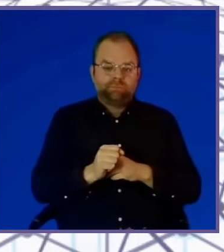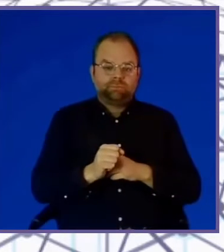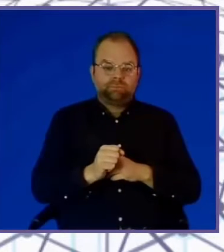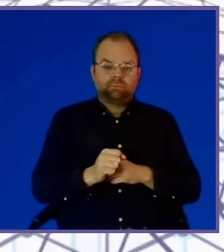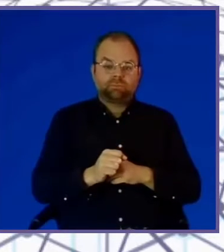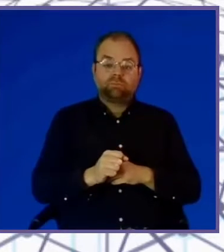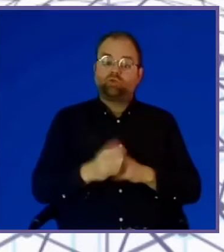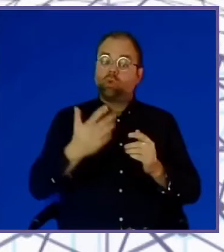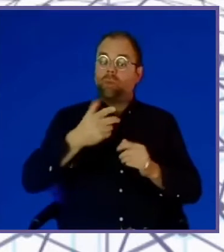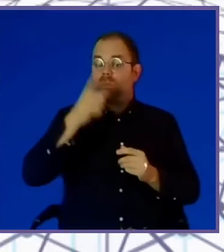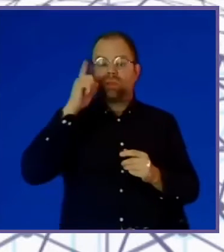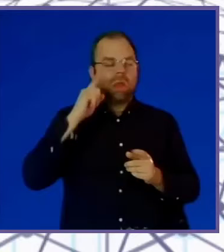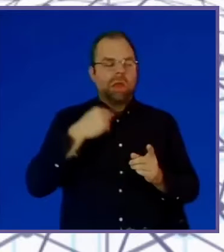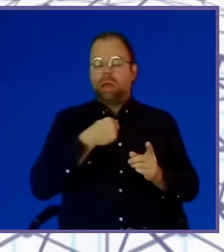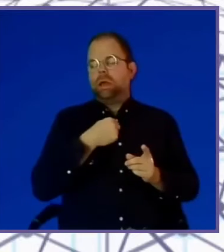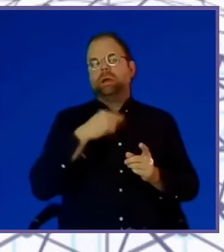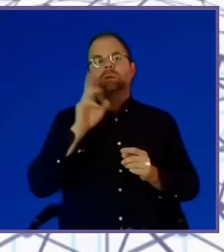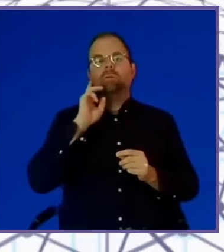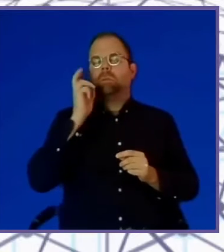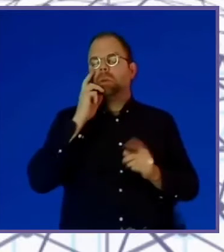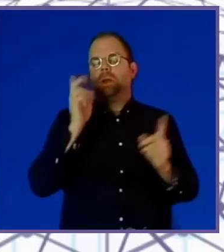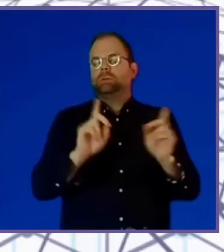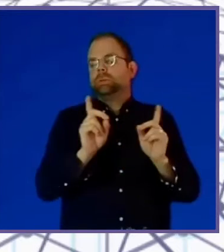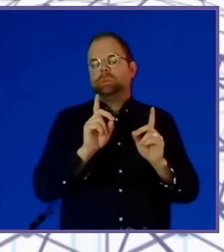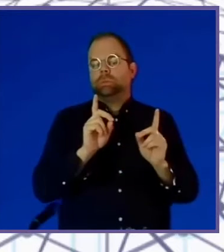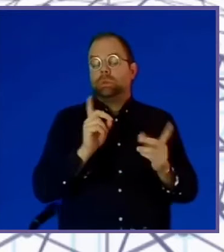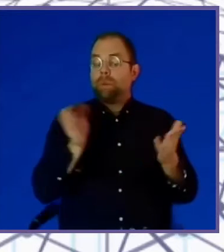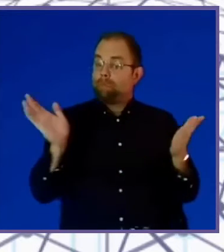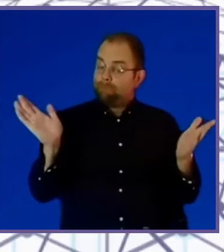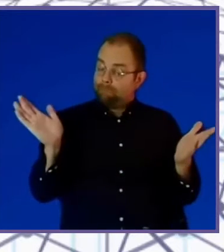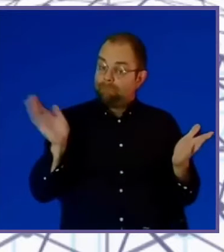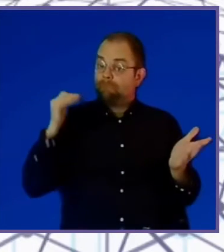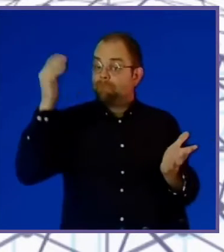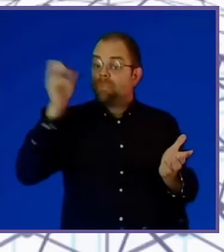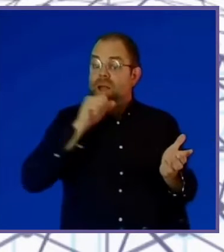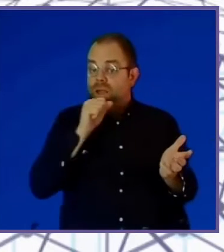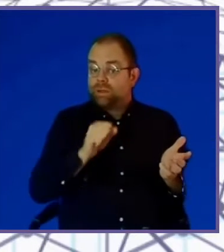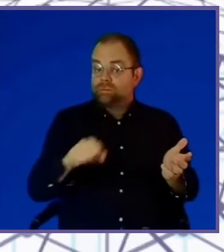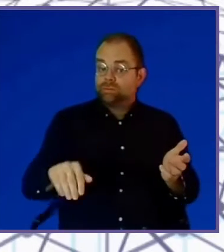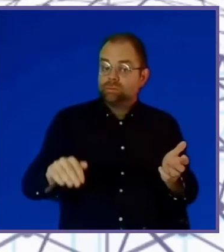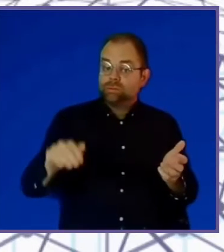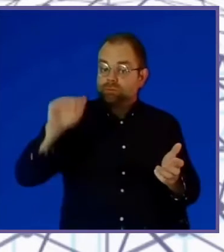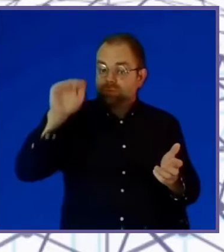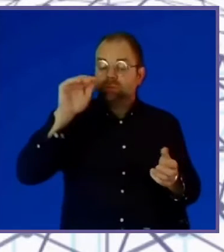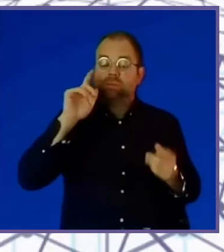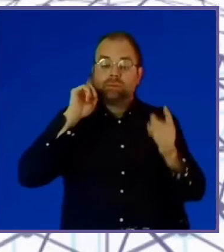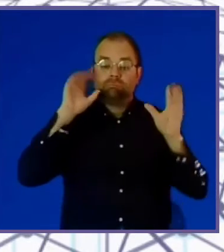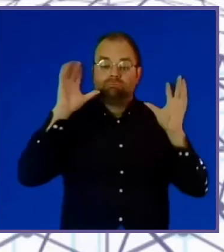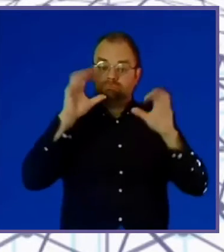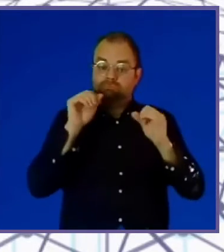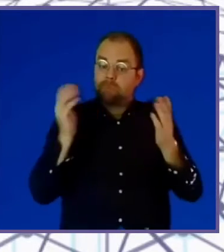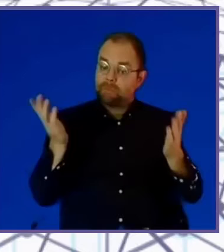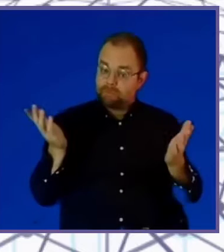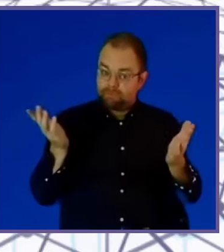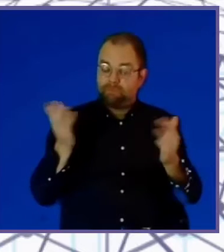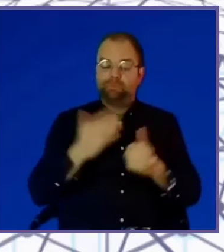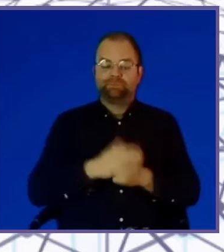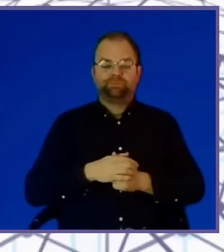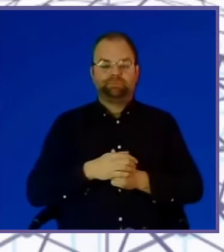The third fact I've been fortunate enough to explore in detail my work is that when